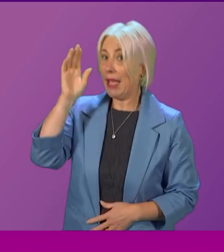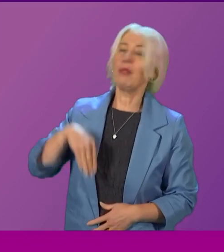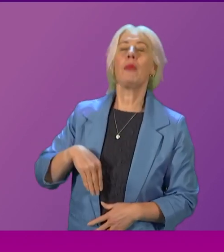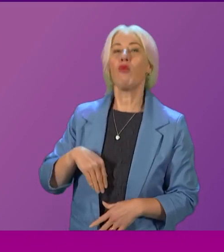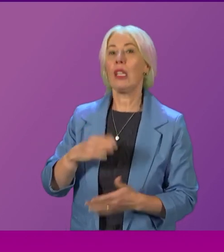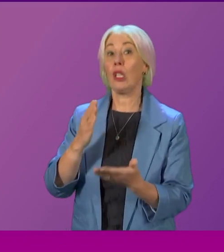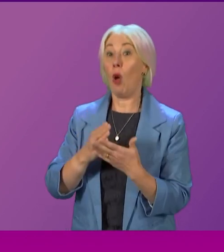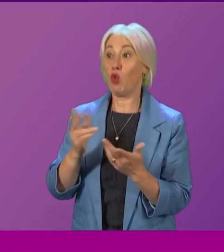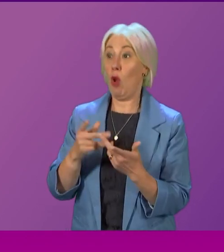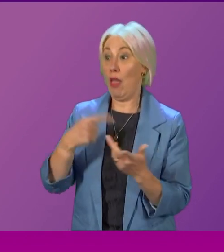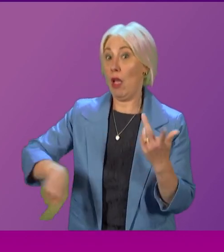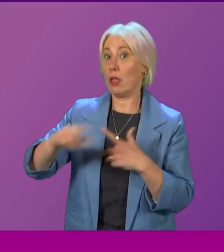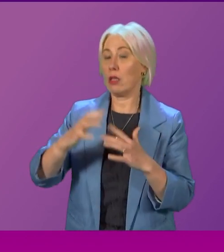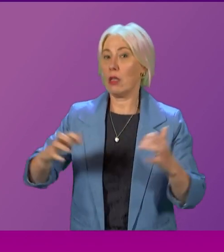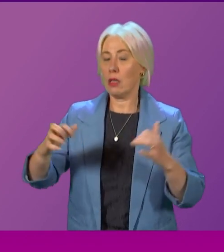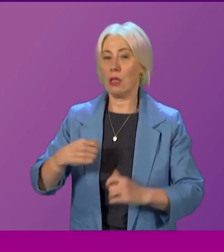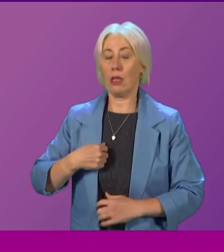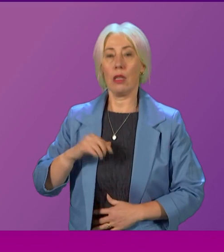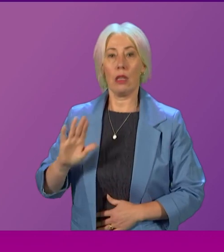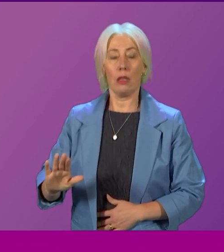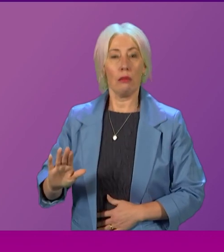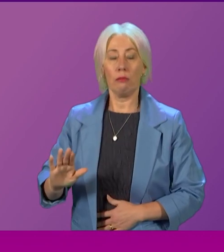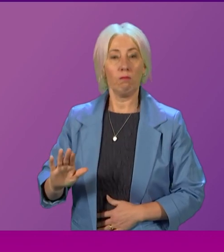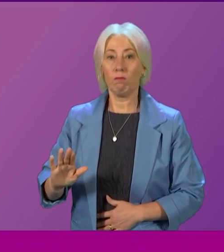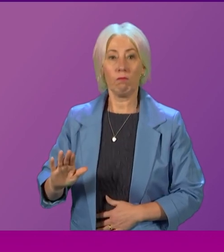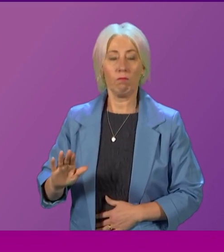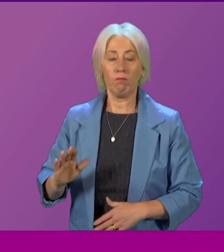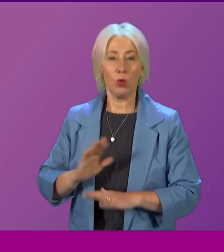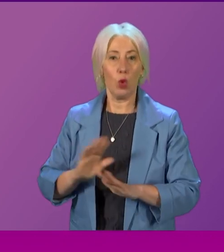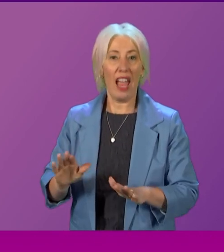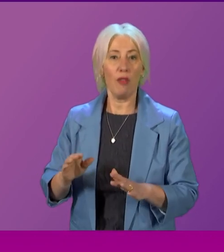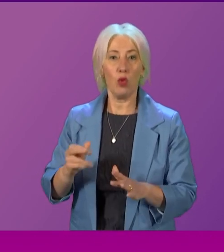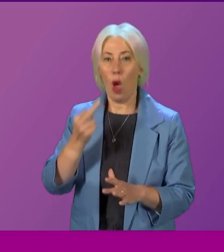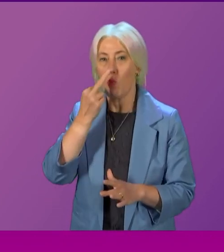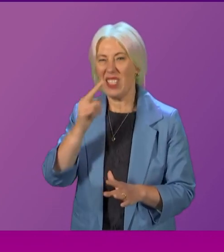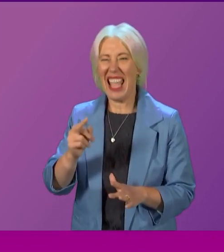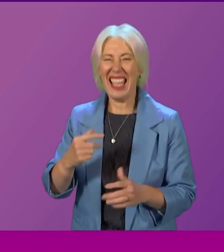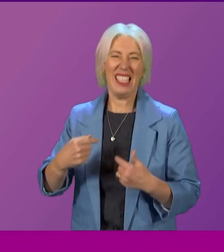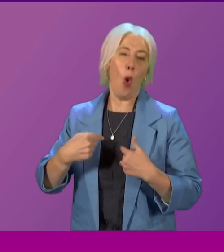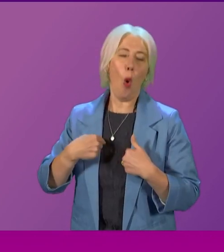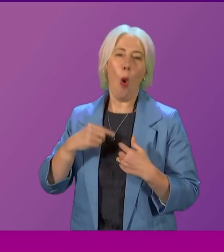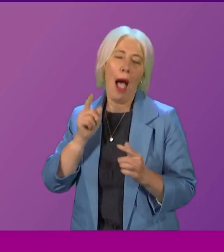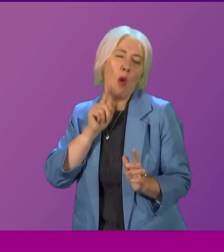by many across the chamber—does not need to in some way pretend to be a woman in order to do so.